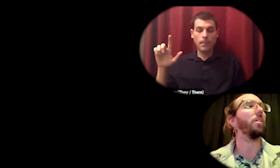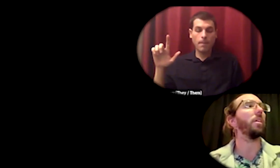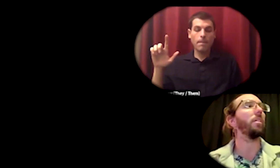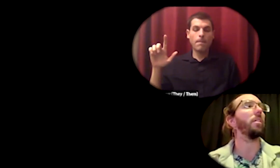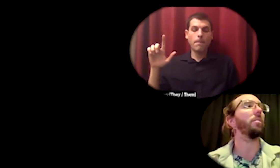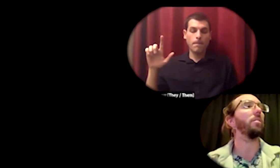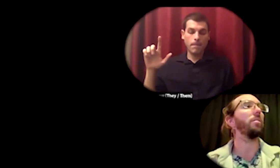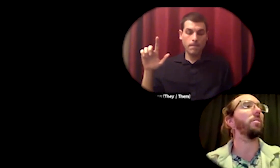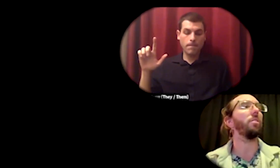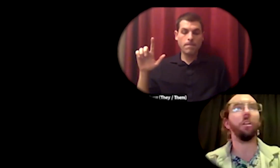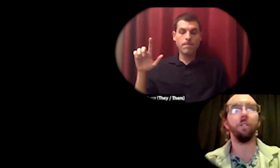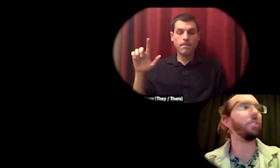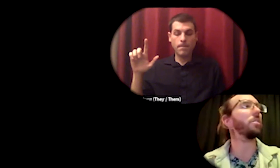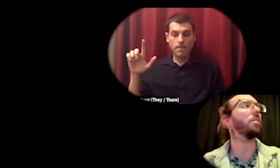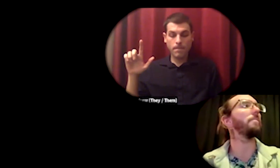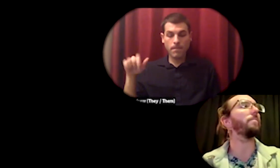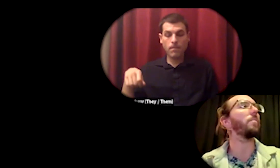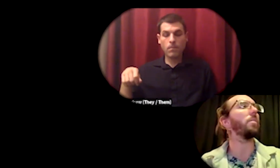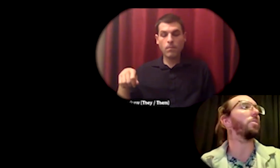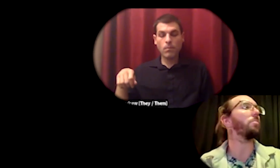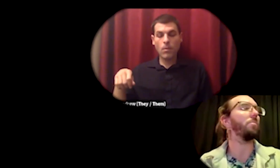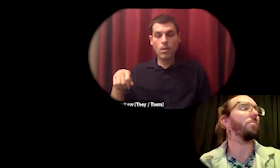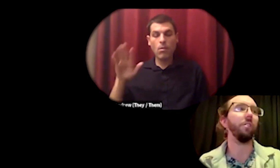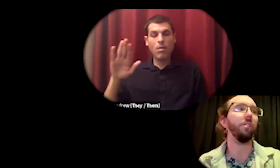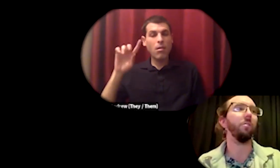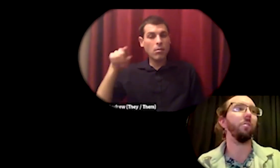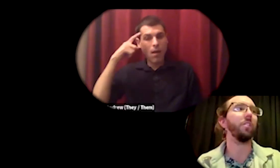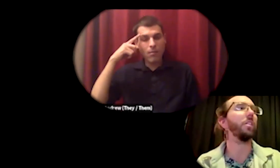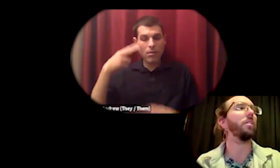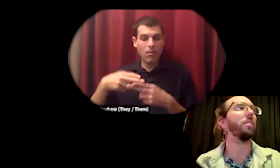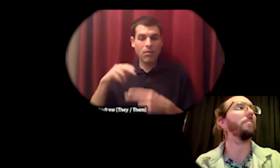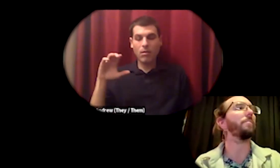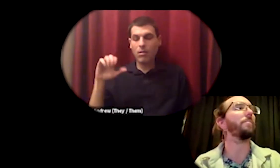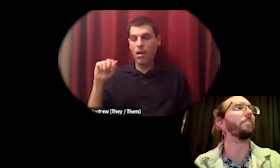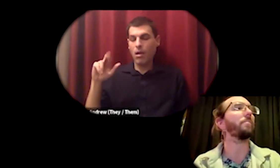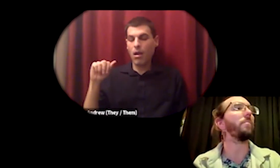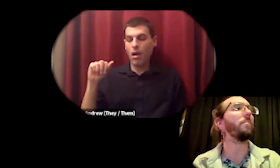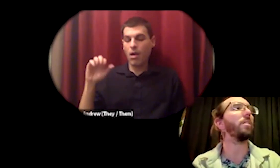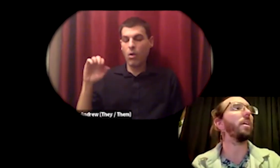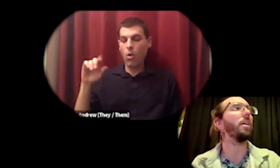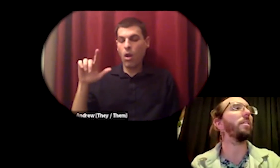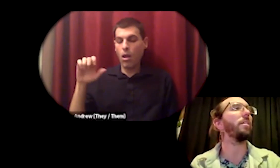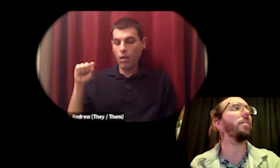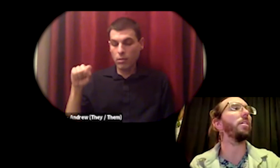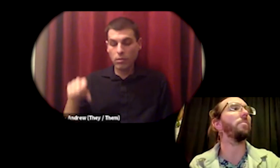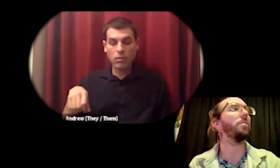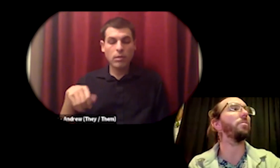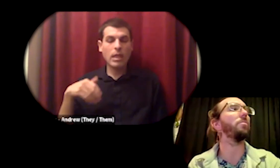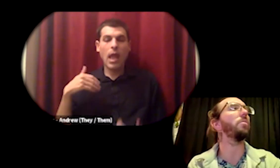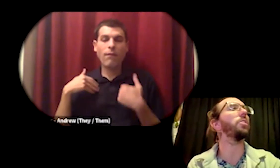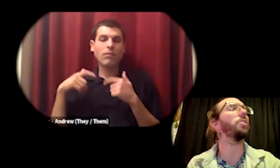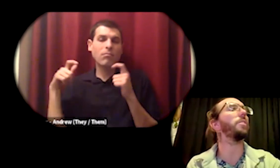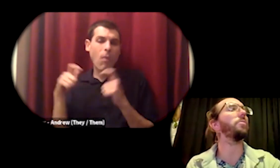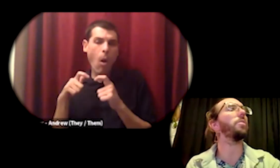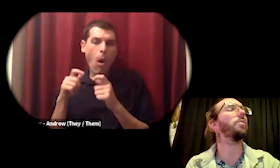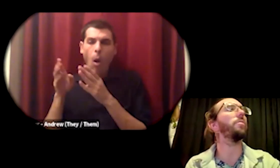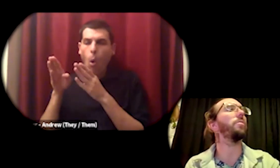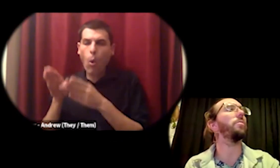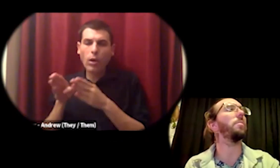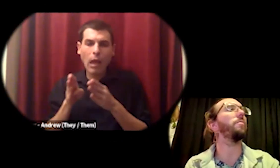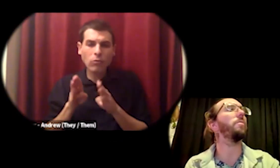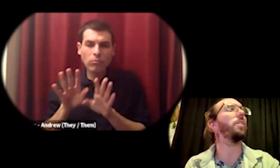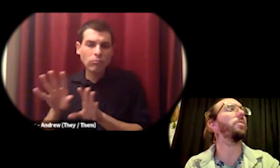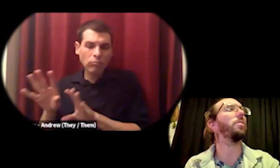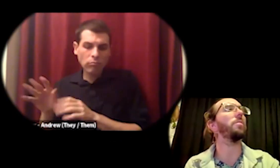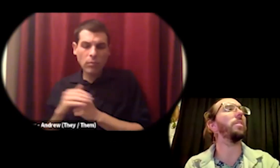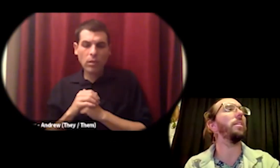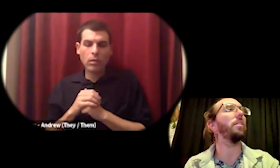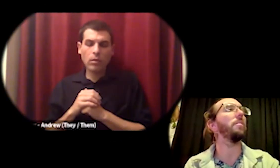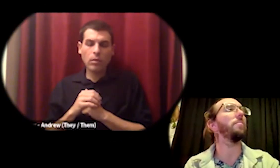and caracol is other smaller forms of organizing and they're up to oh they just announced a few